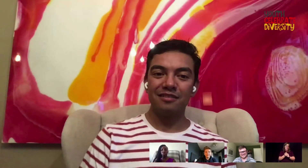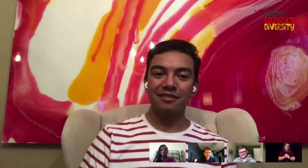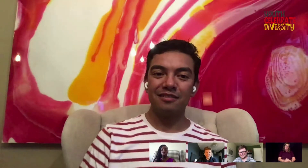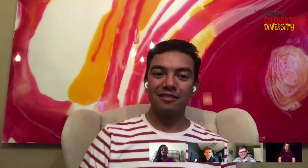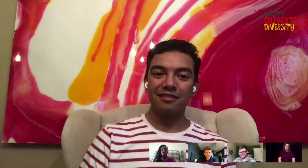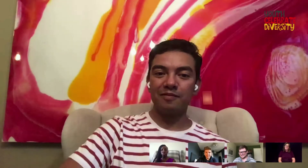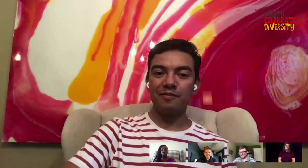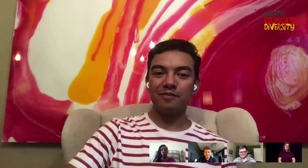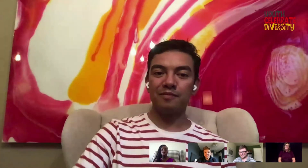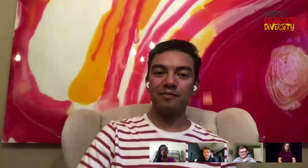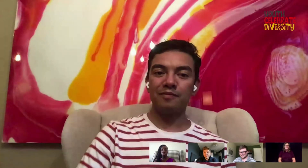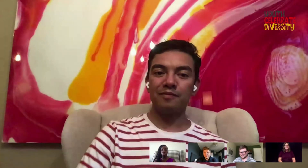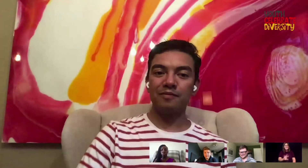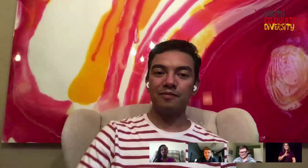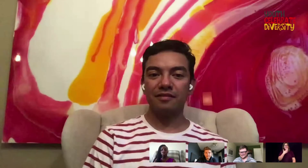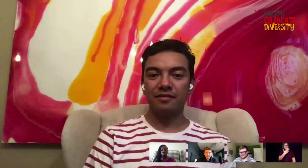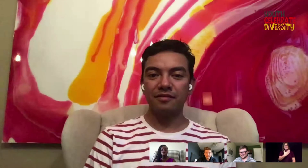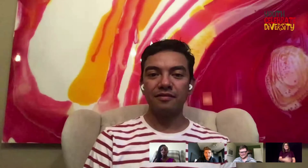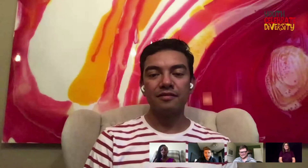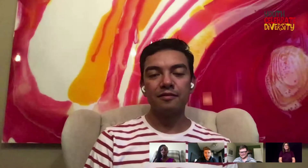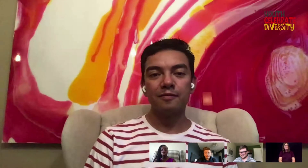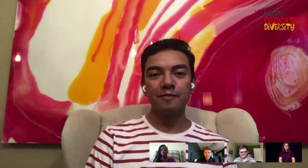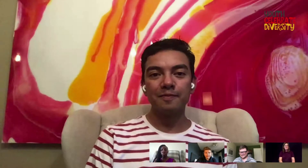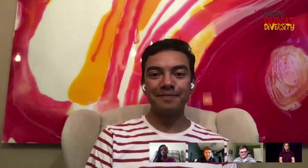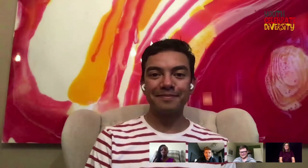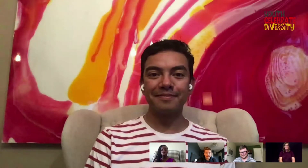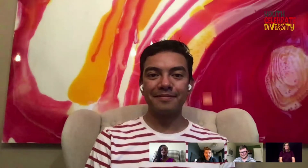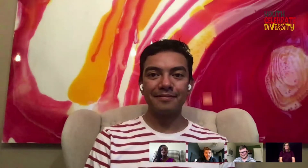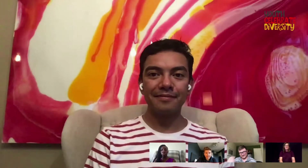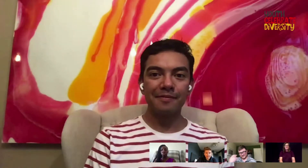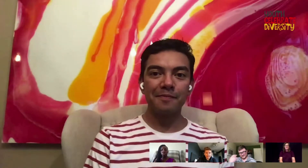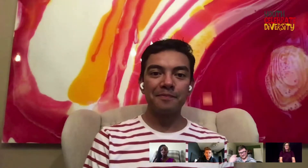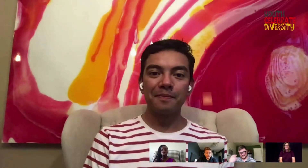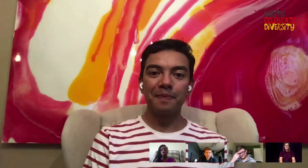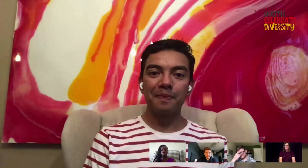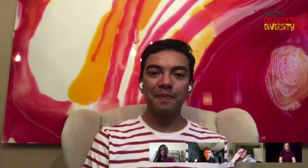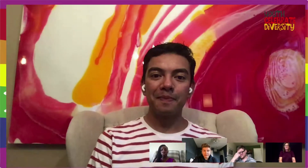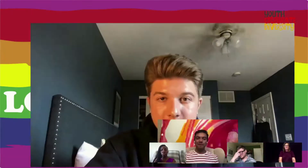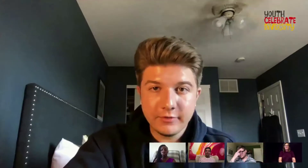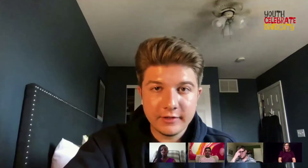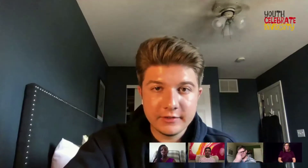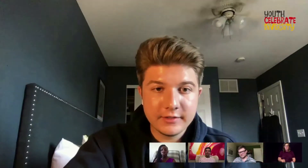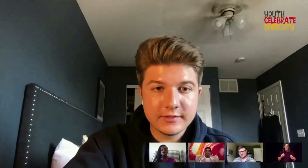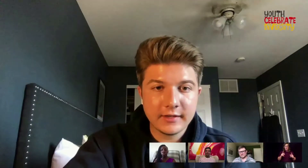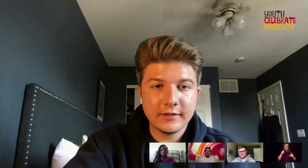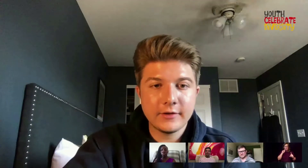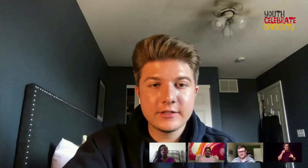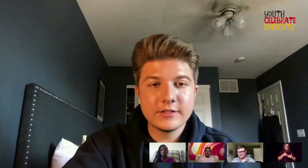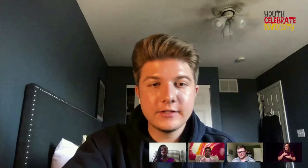yes thank you um all right i think we are good to move on to the second question